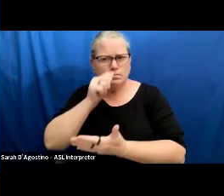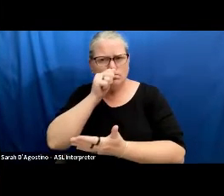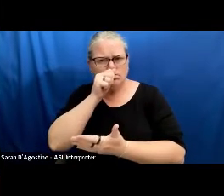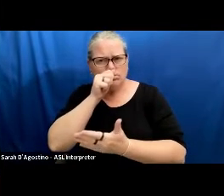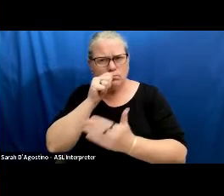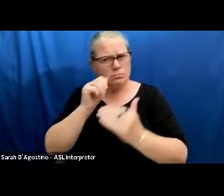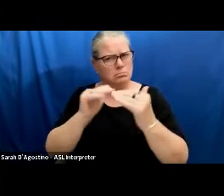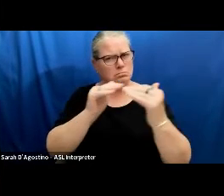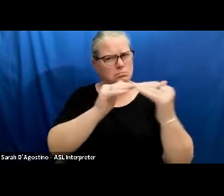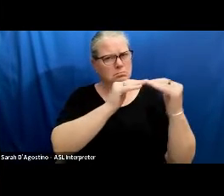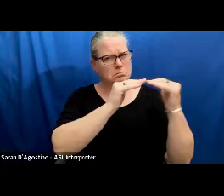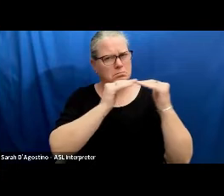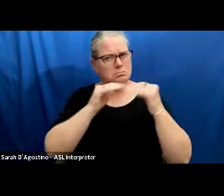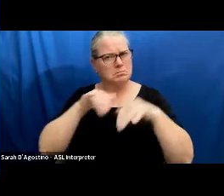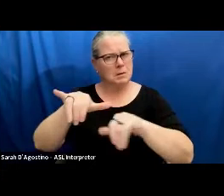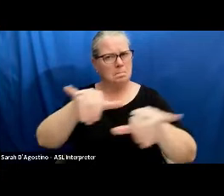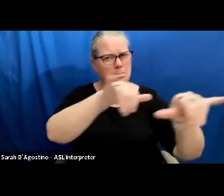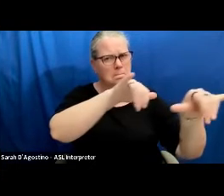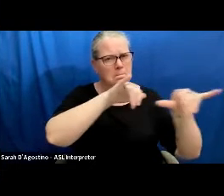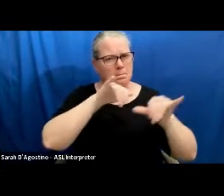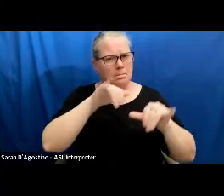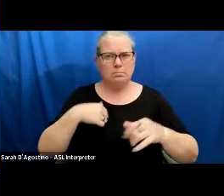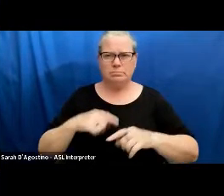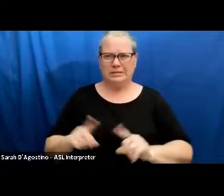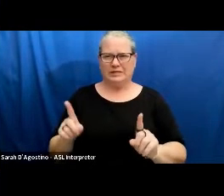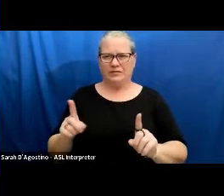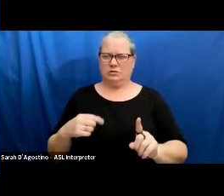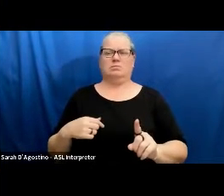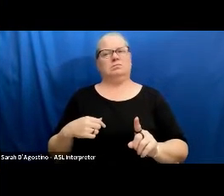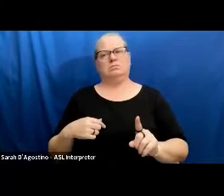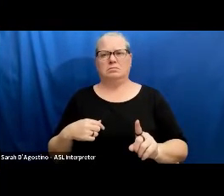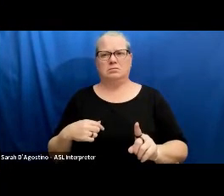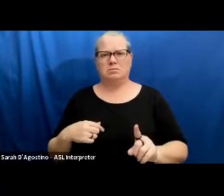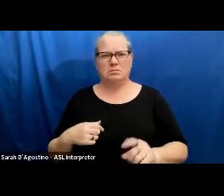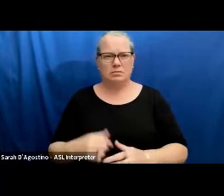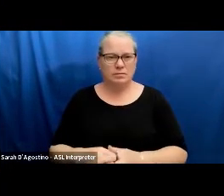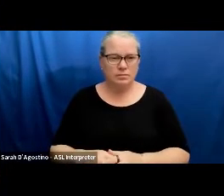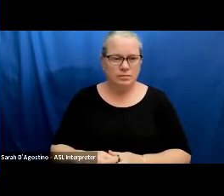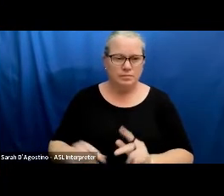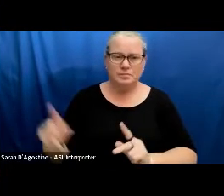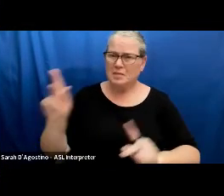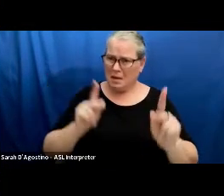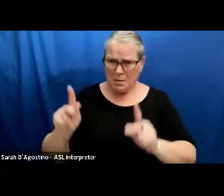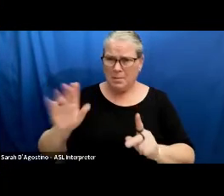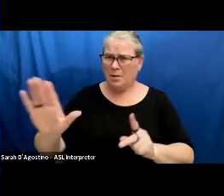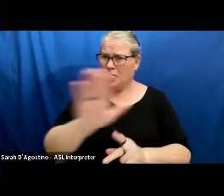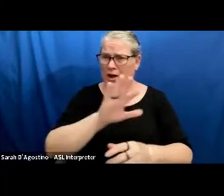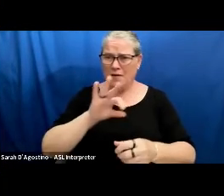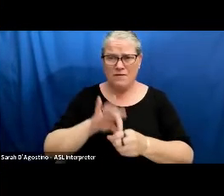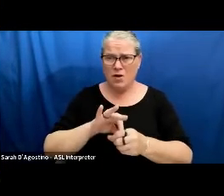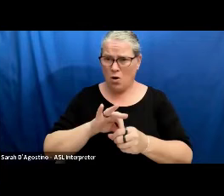that they're different every person is entitled to privacy in their vote that's why you get a privacy